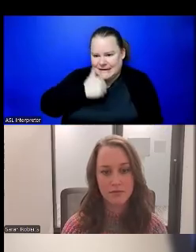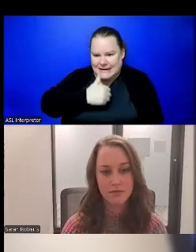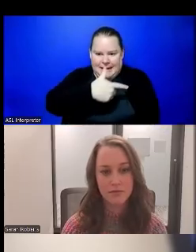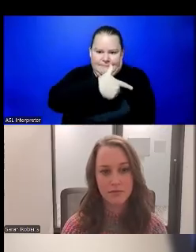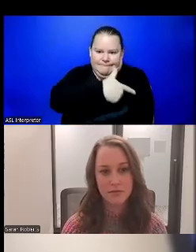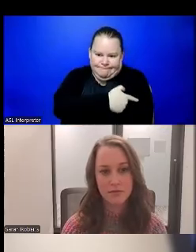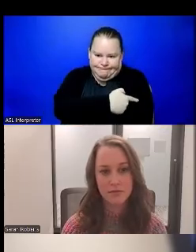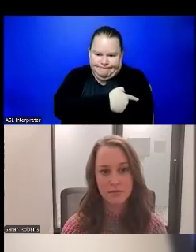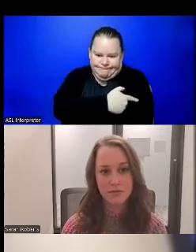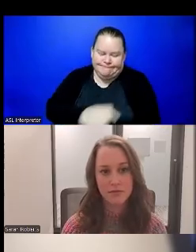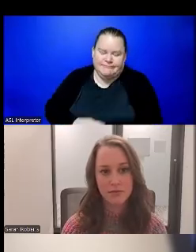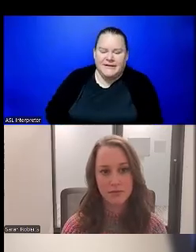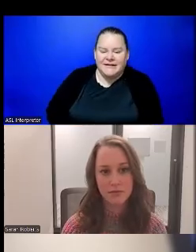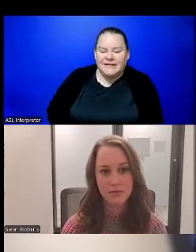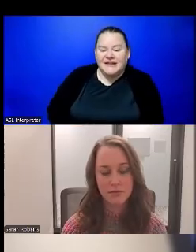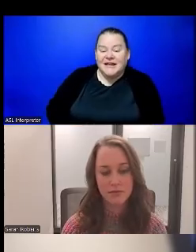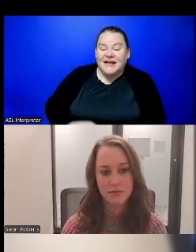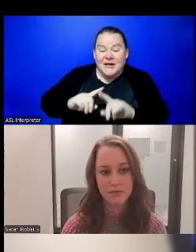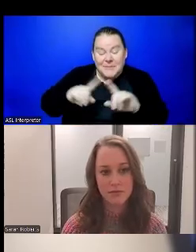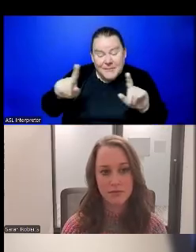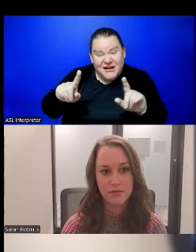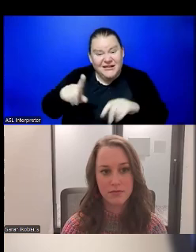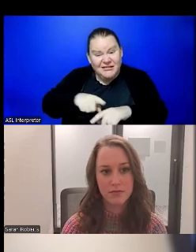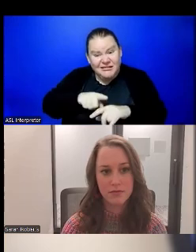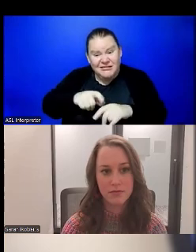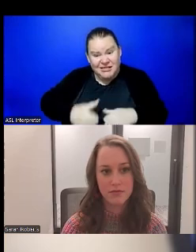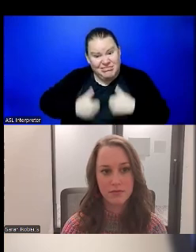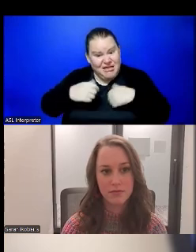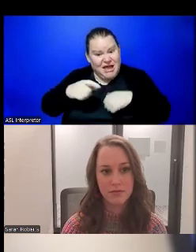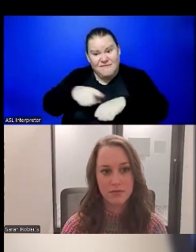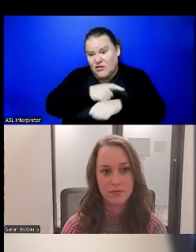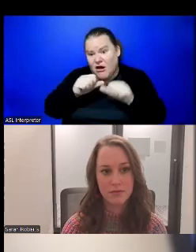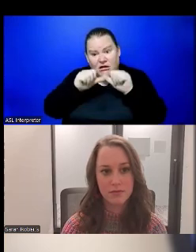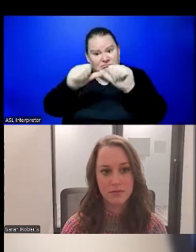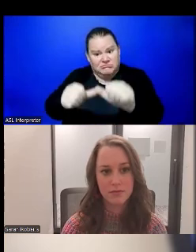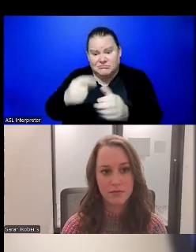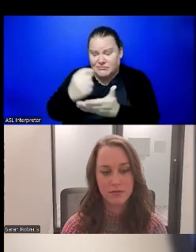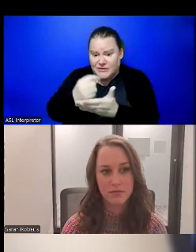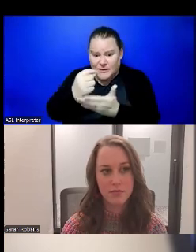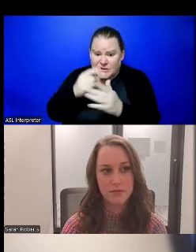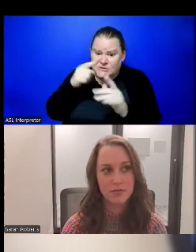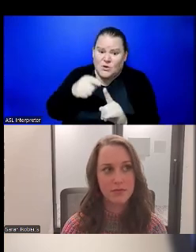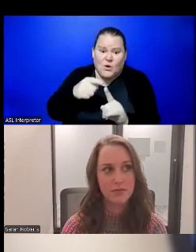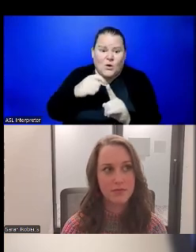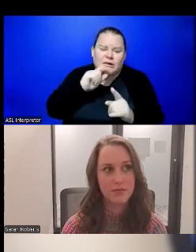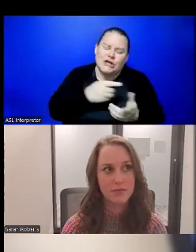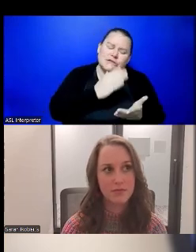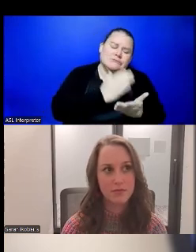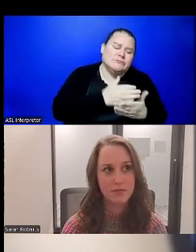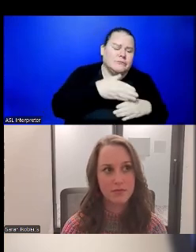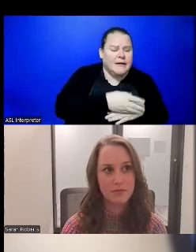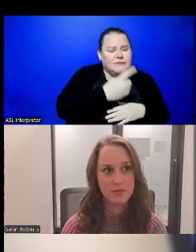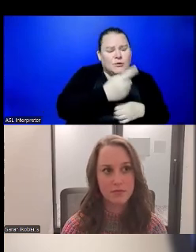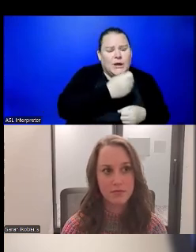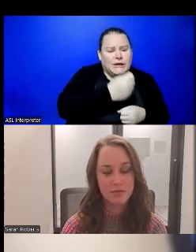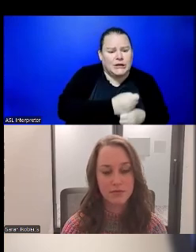Lifelong therapy is the goal. We don't expect them to just stop it after a year, stop it when they're done growing when